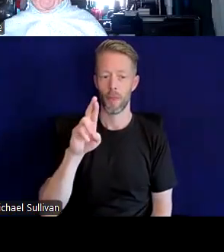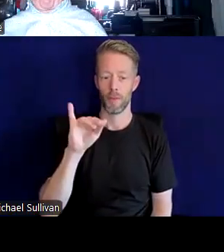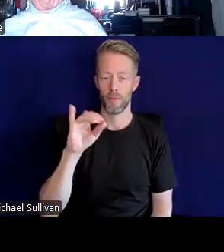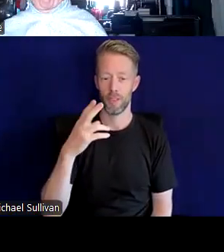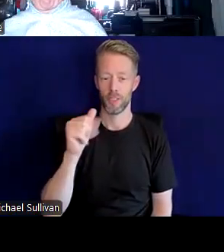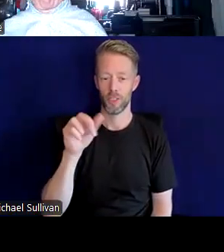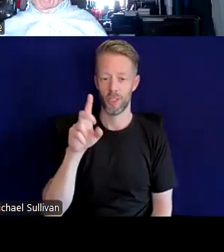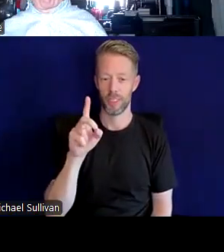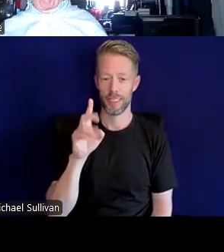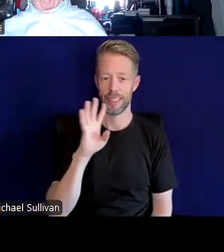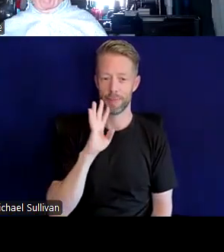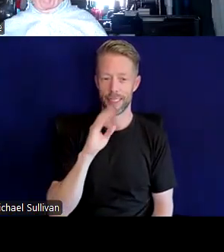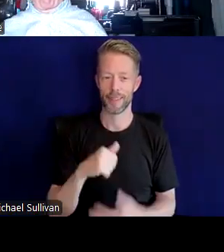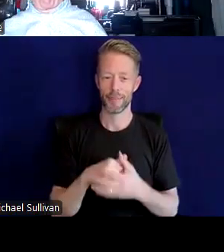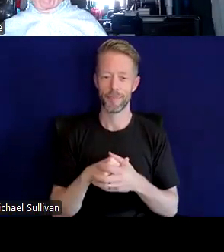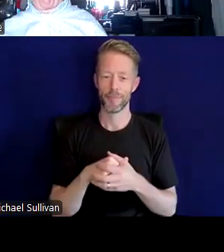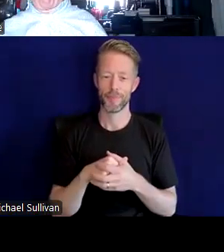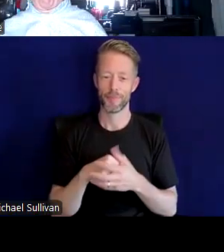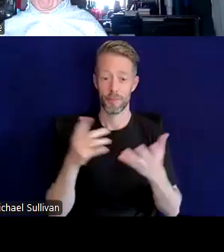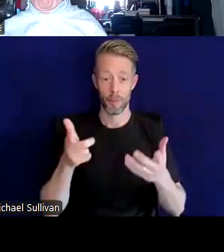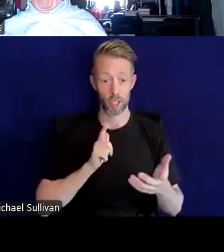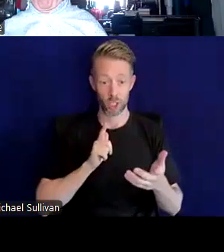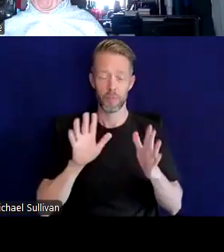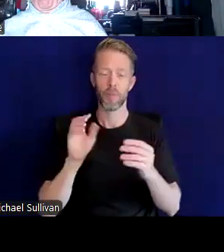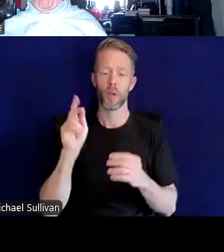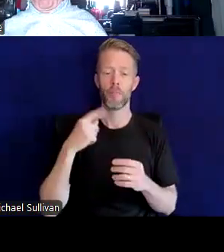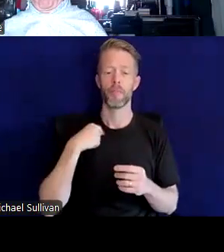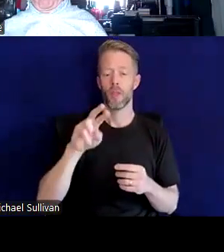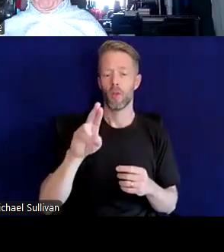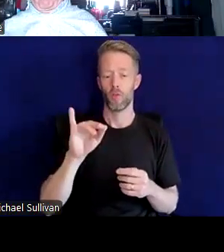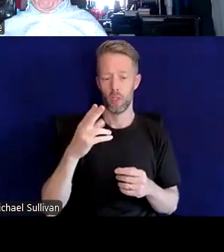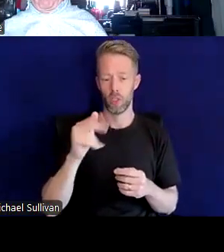Richard: I think it's my turn. Bill: Yes. Richard: Okay, hi, this is